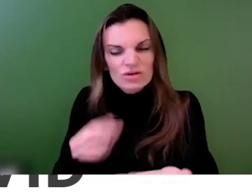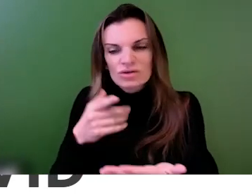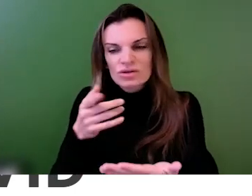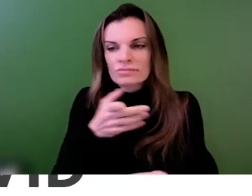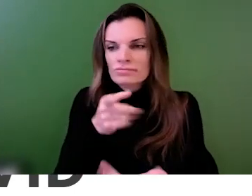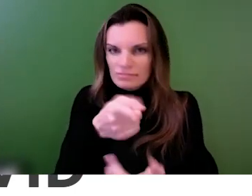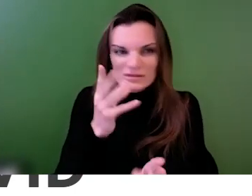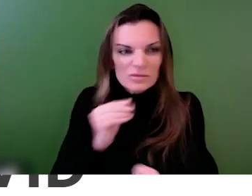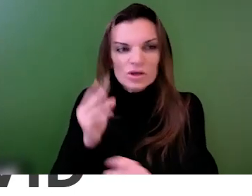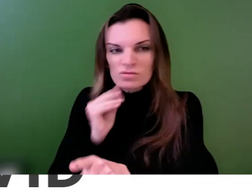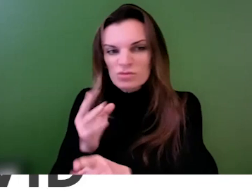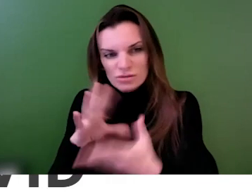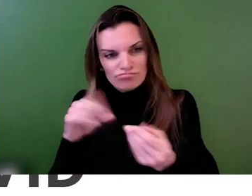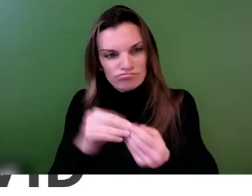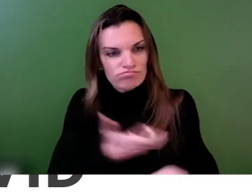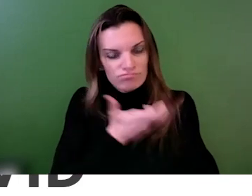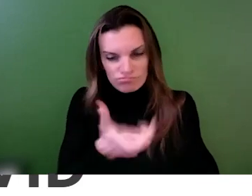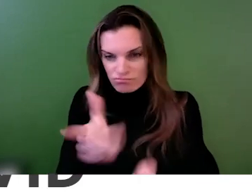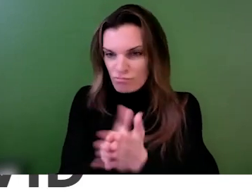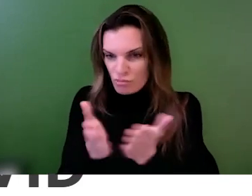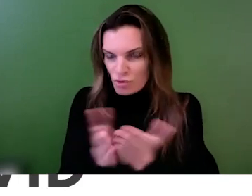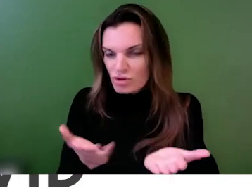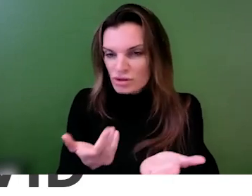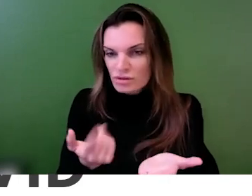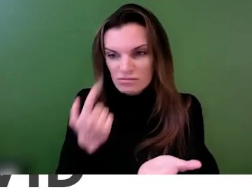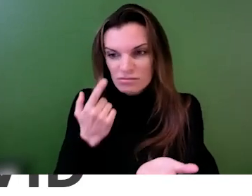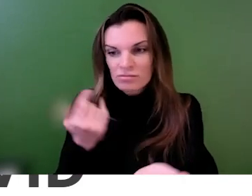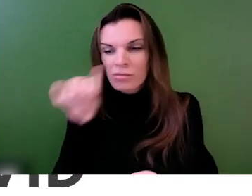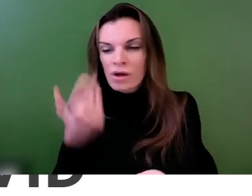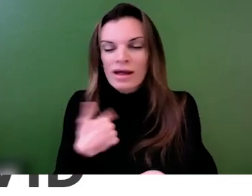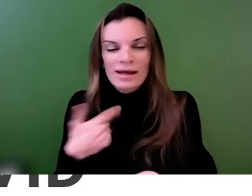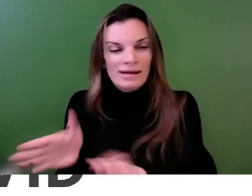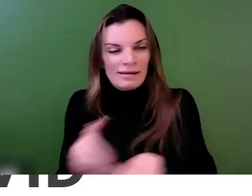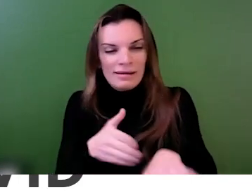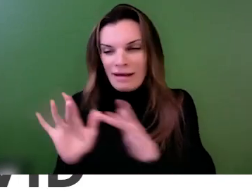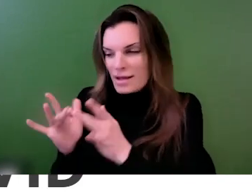COVID. So if you don't feel like you're able to join a support group, if you're not